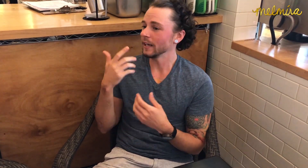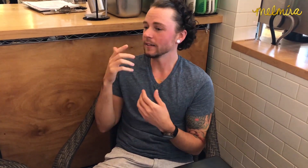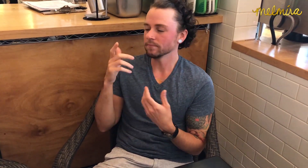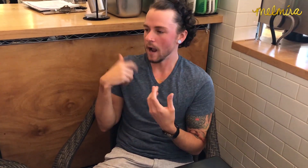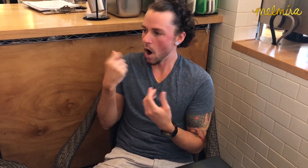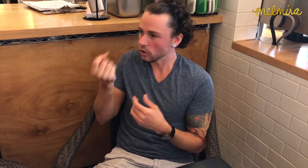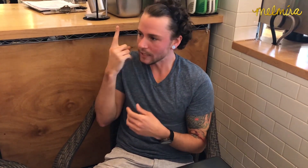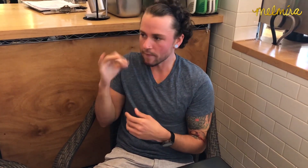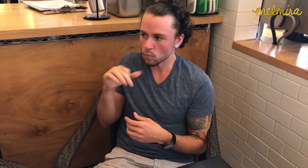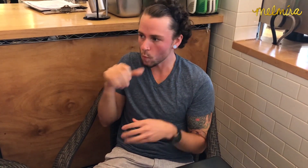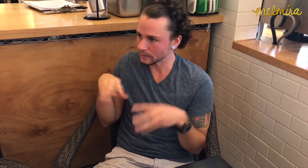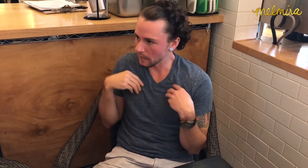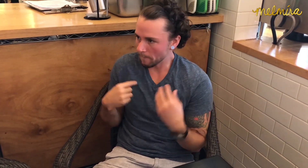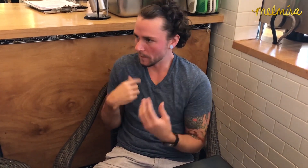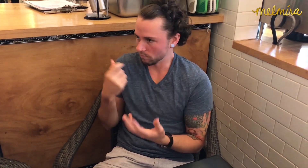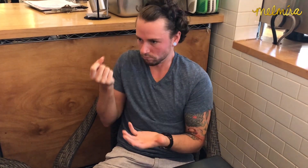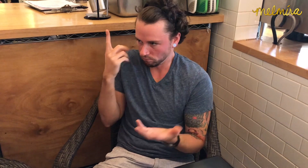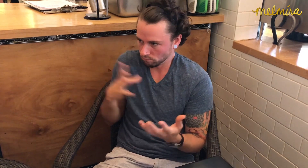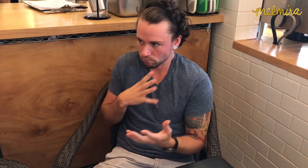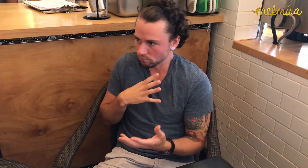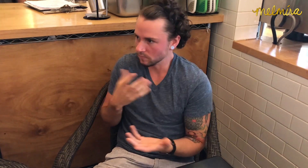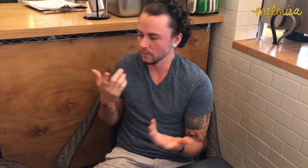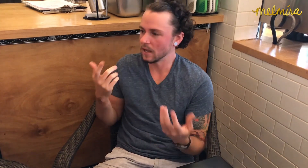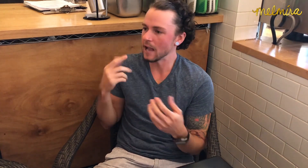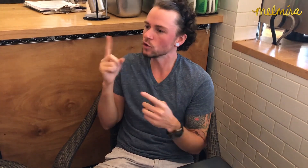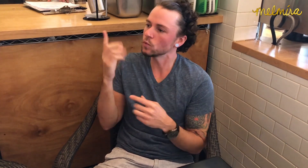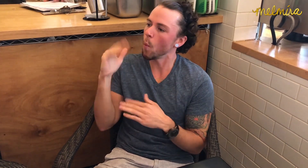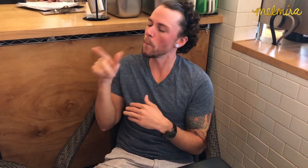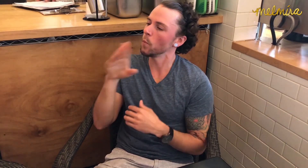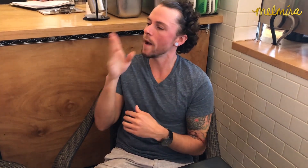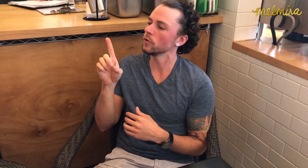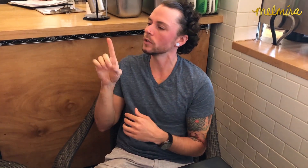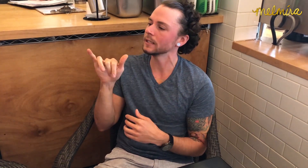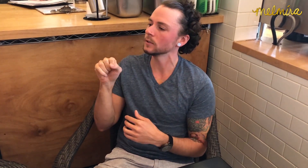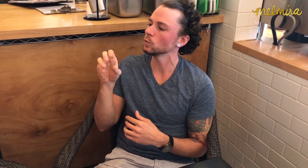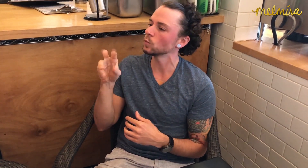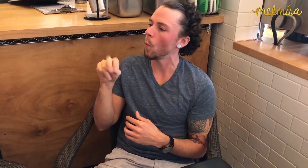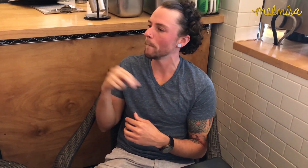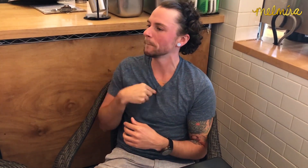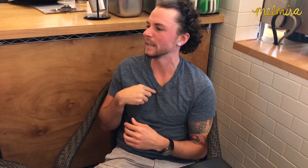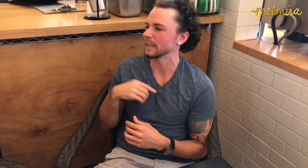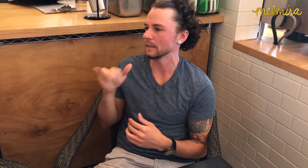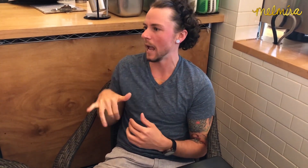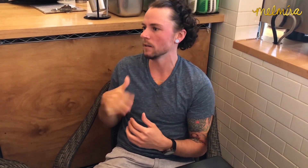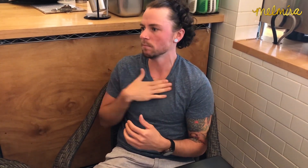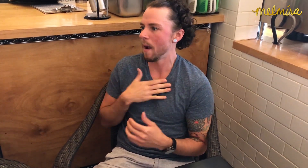I would understand if they chose to not accept me, I just hoped they would never disown me.